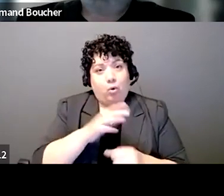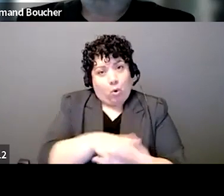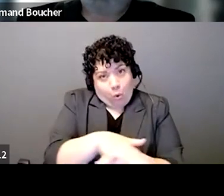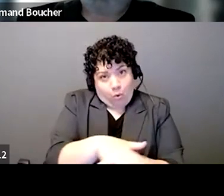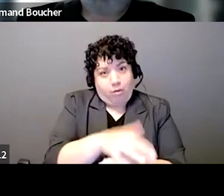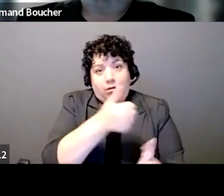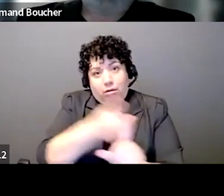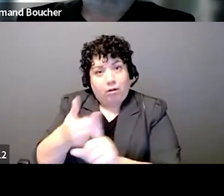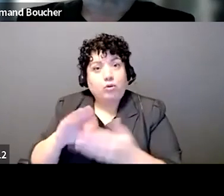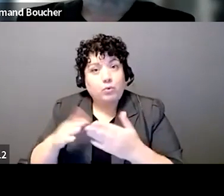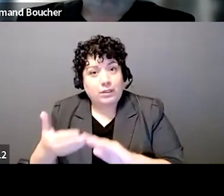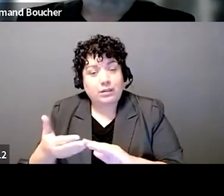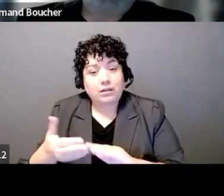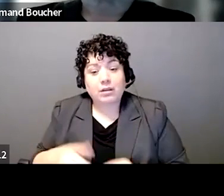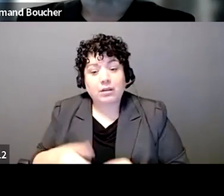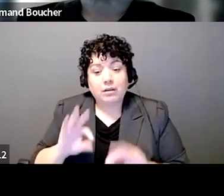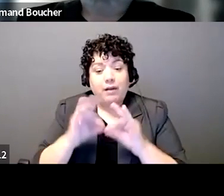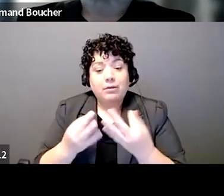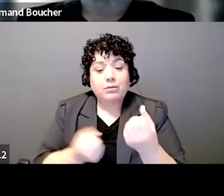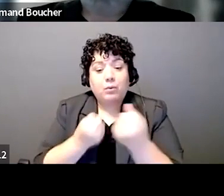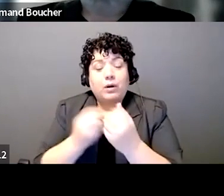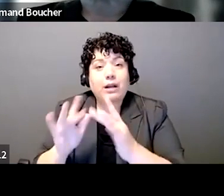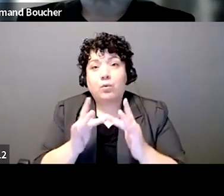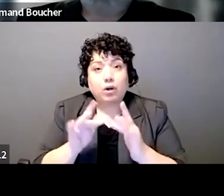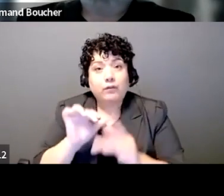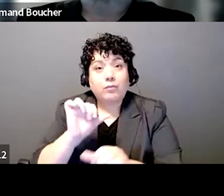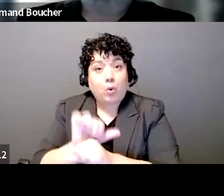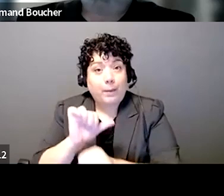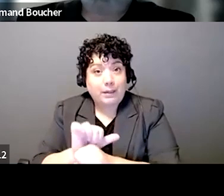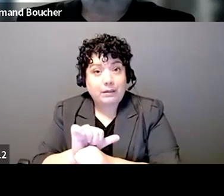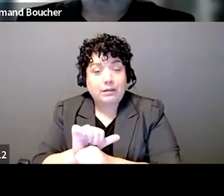the Family Support Network of Employment for employment they're a relatively new